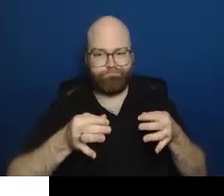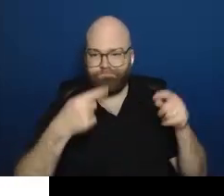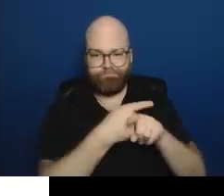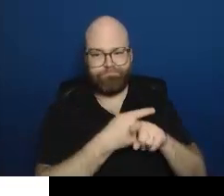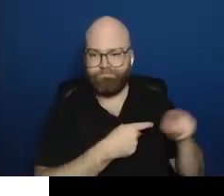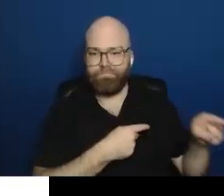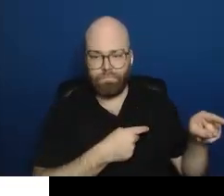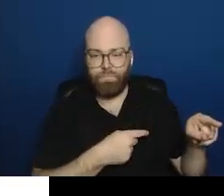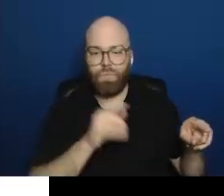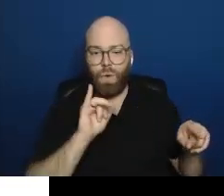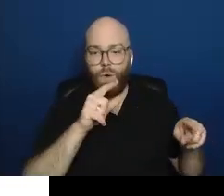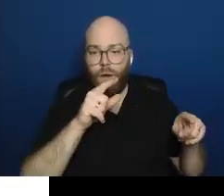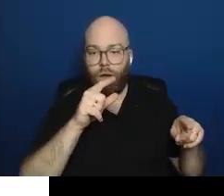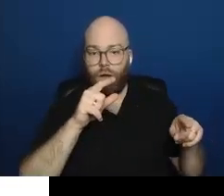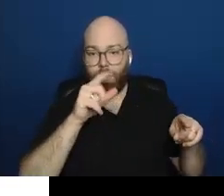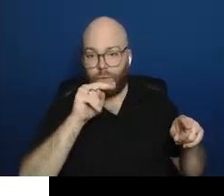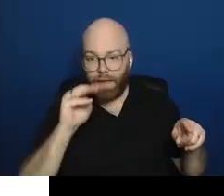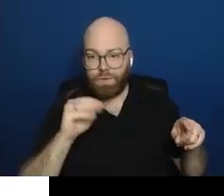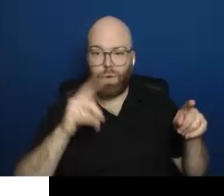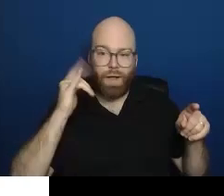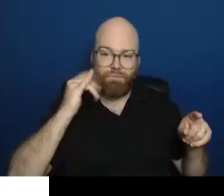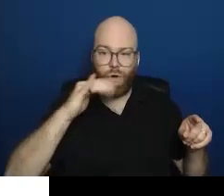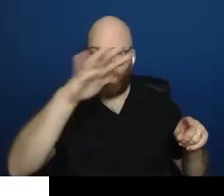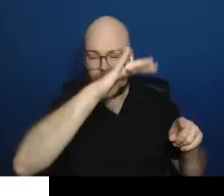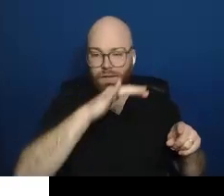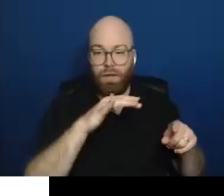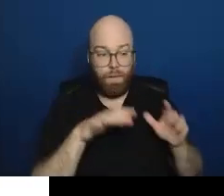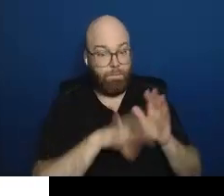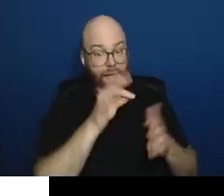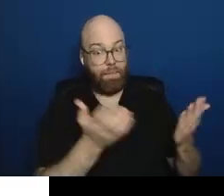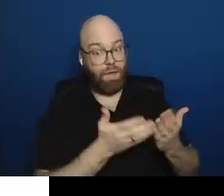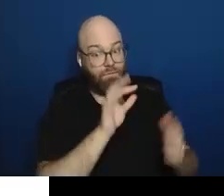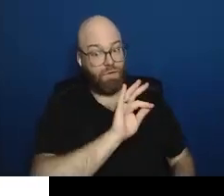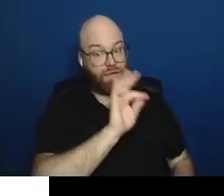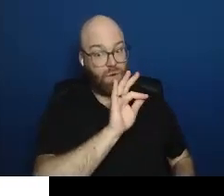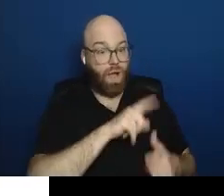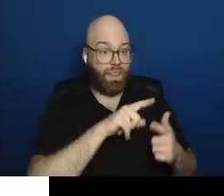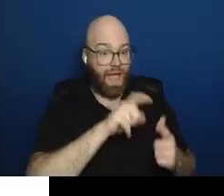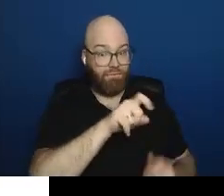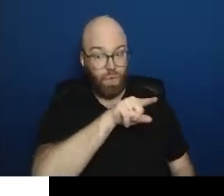They don't just get sent picked up here in local Fresno and then sent downtown, but in downtown the process.